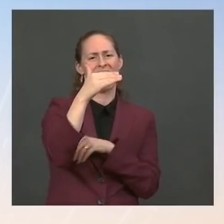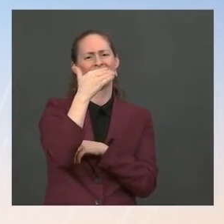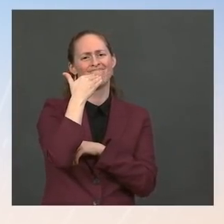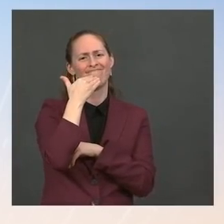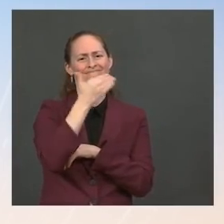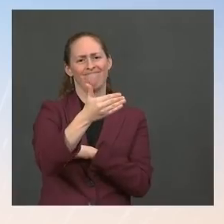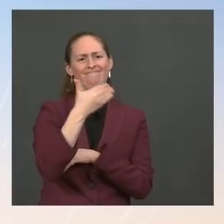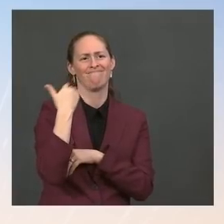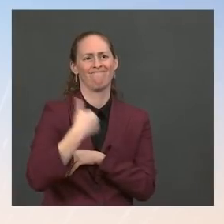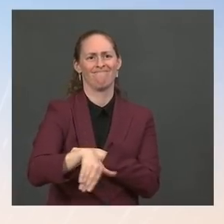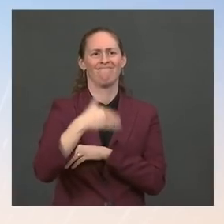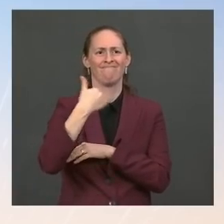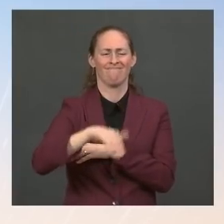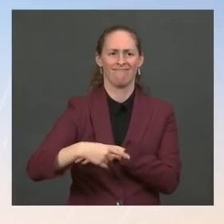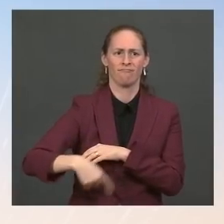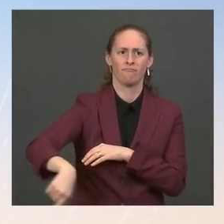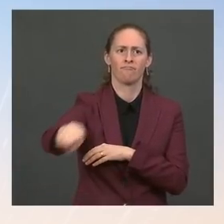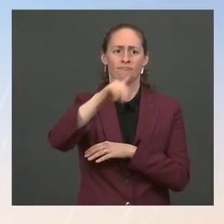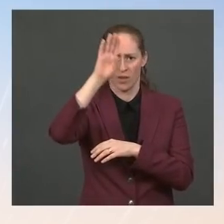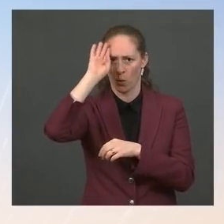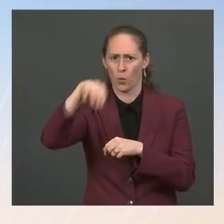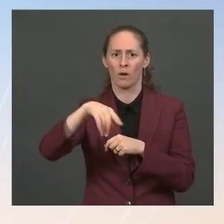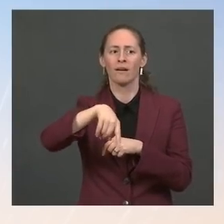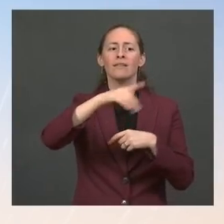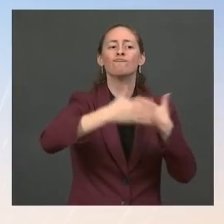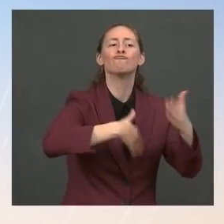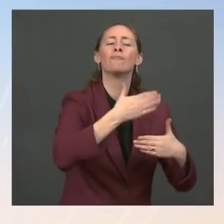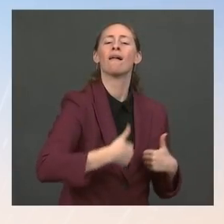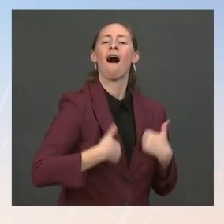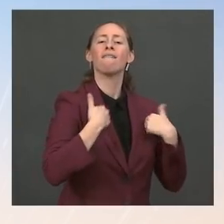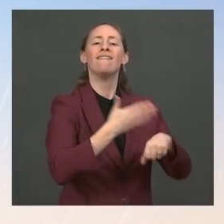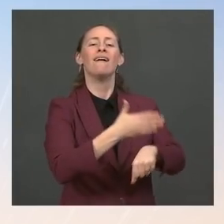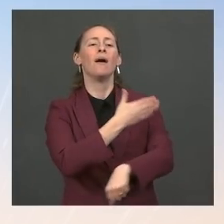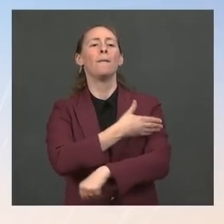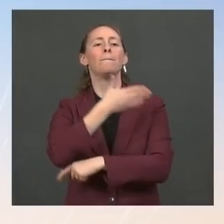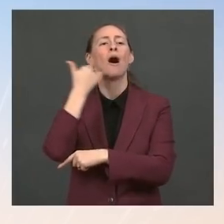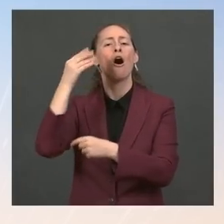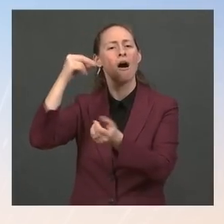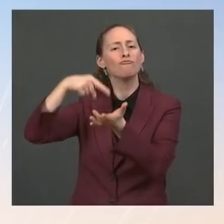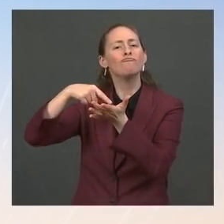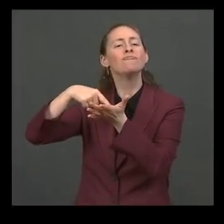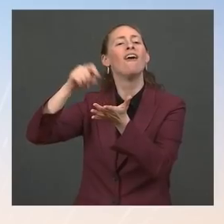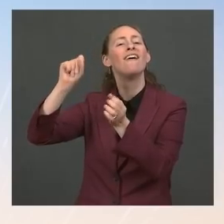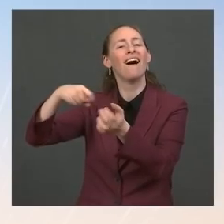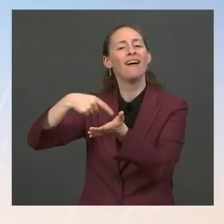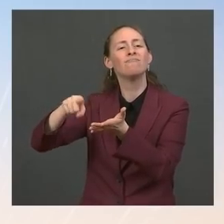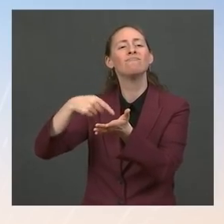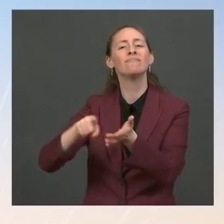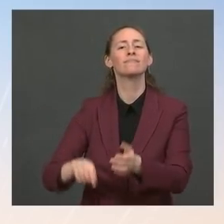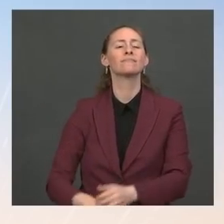I would also note, and then I will keep cooking around here, but that one of the reasons they don't have concerns, as they've said in many of these interviews